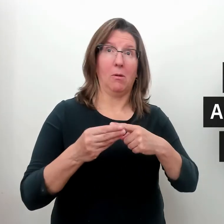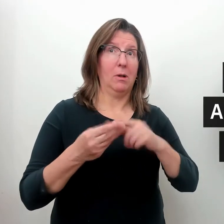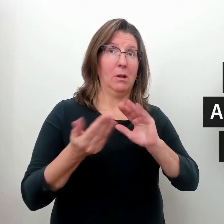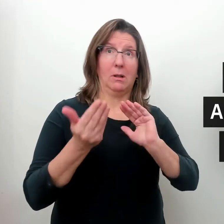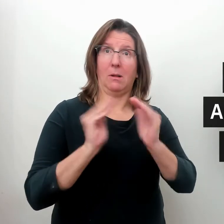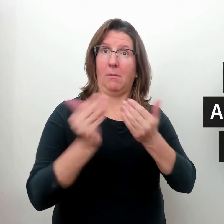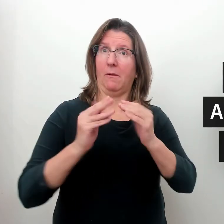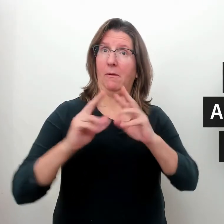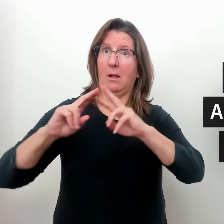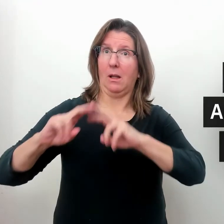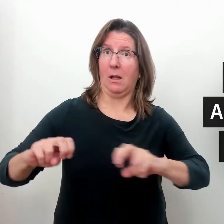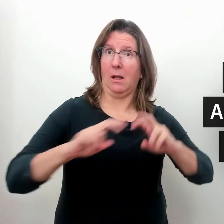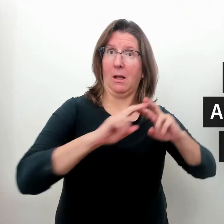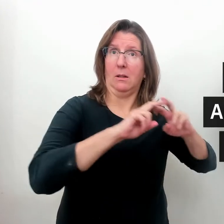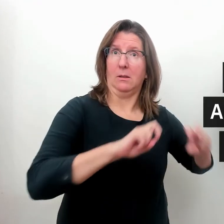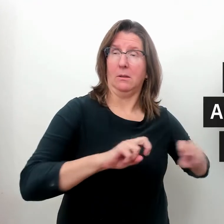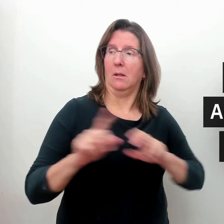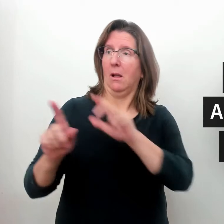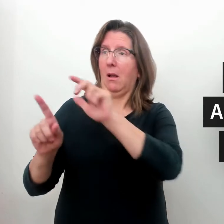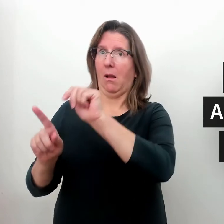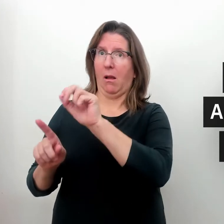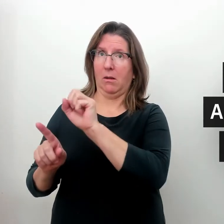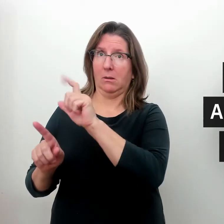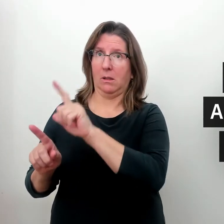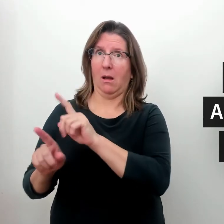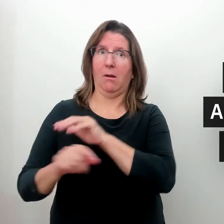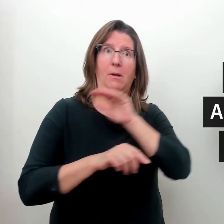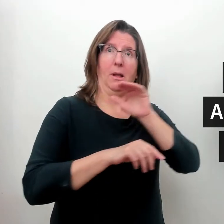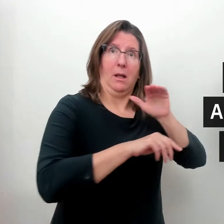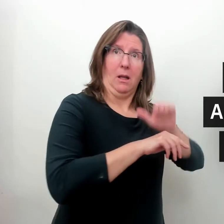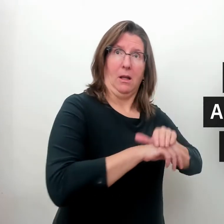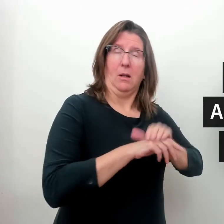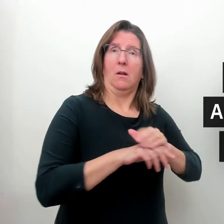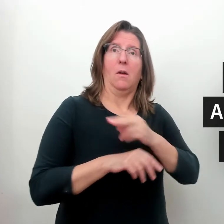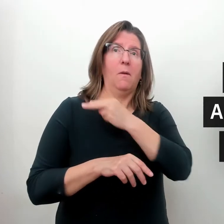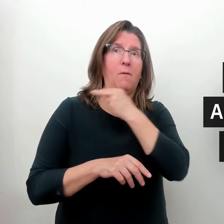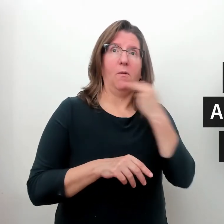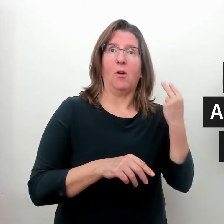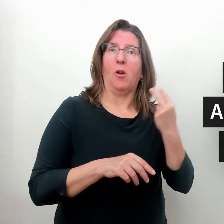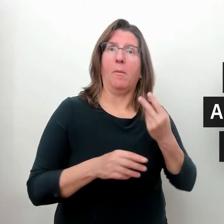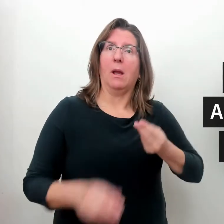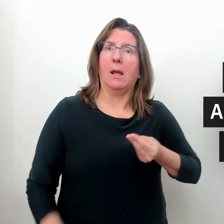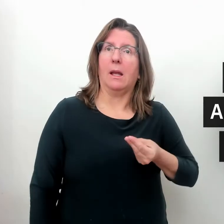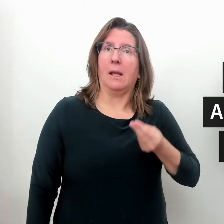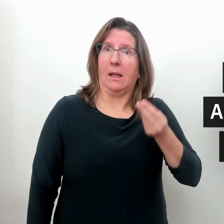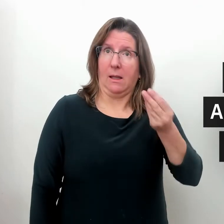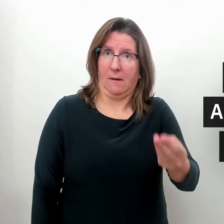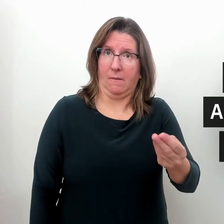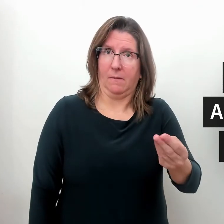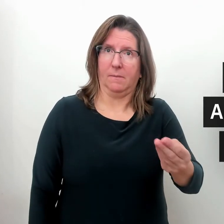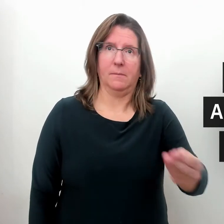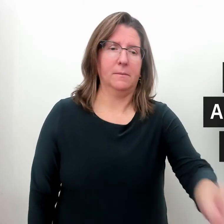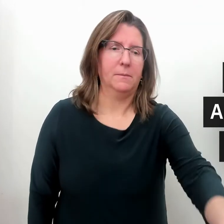Today we're going to do a comparative analysis of the verb 'give.'